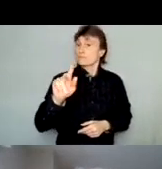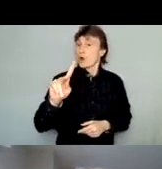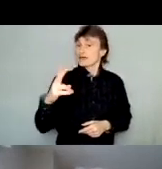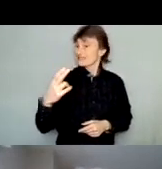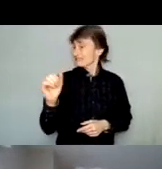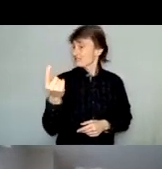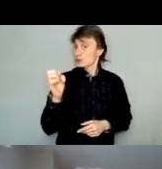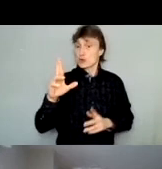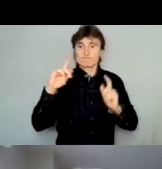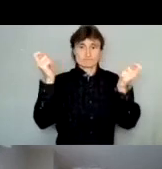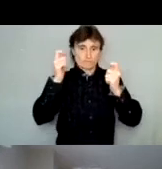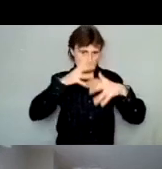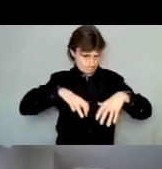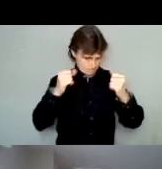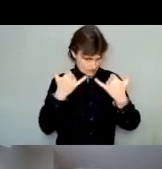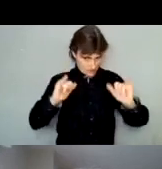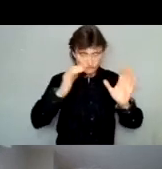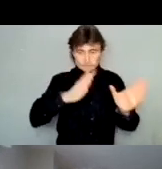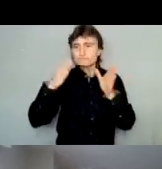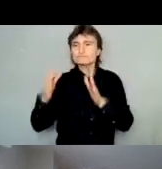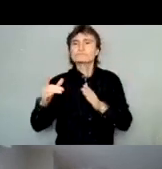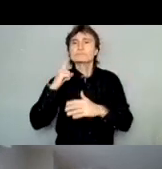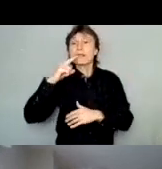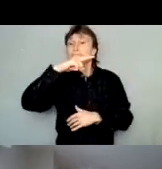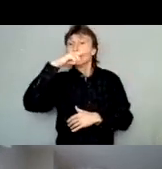Ethnik Arts Festival for Black History Month is still happening.